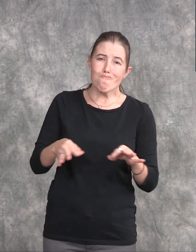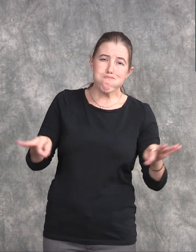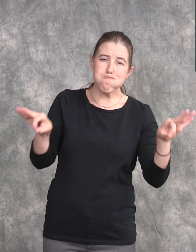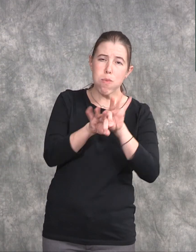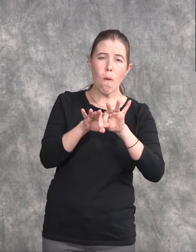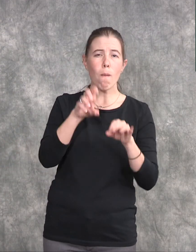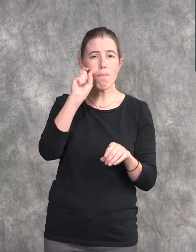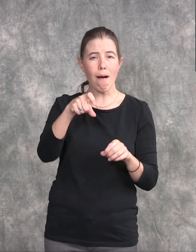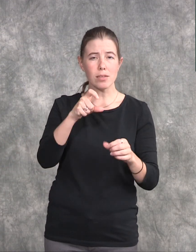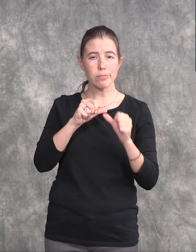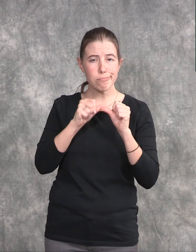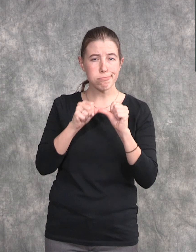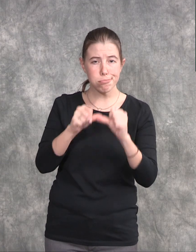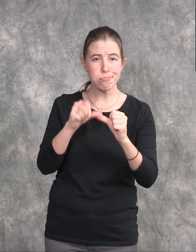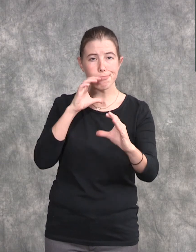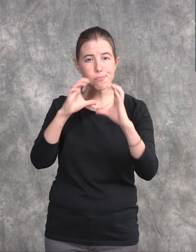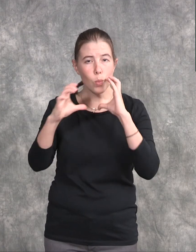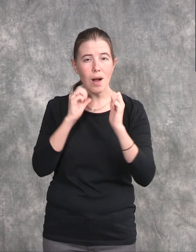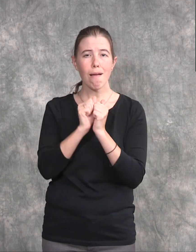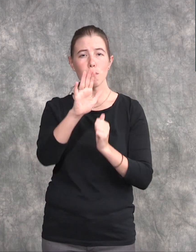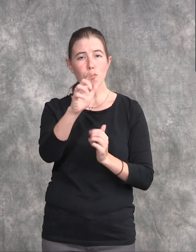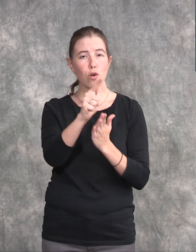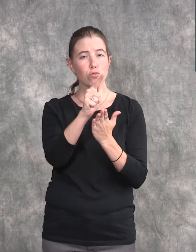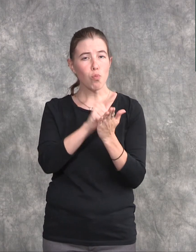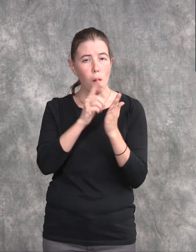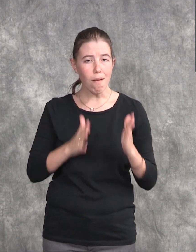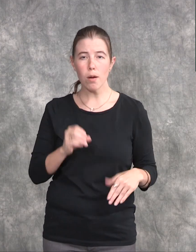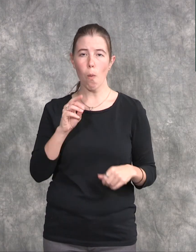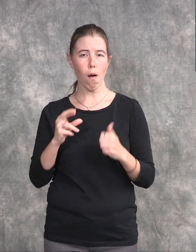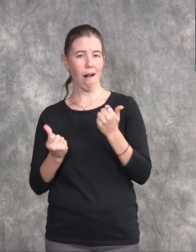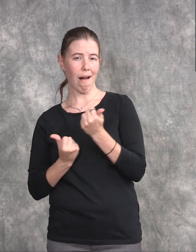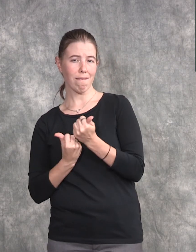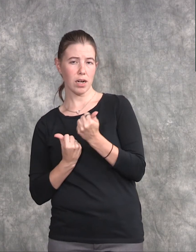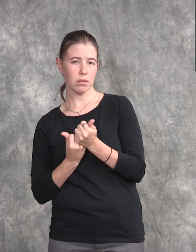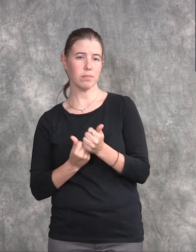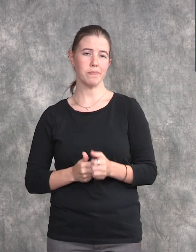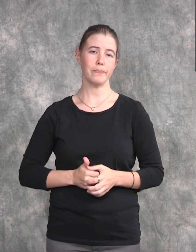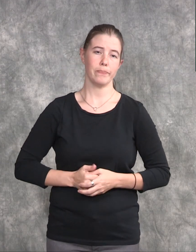It's very important that you maintain constant communication with your attorney or advocate.